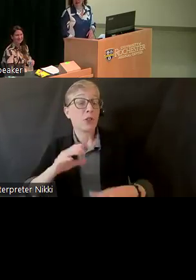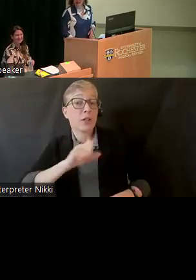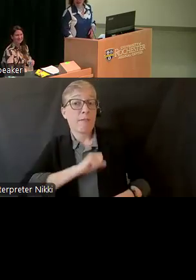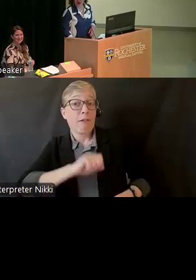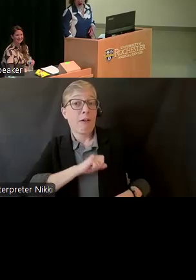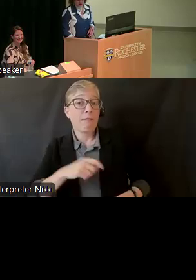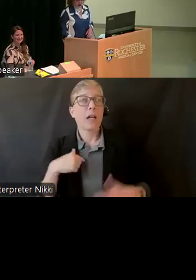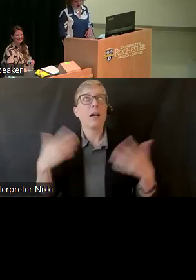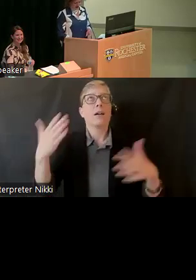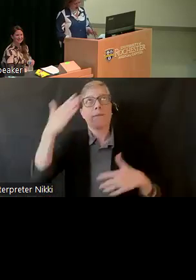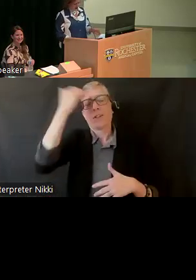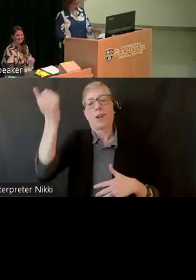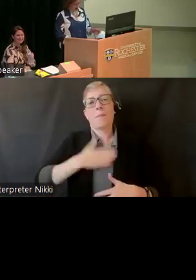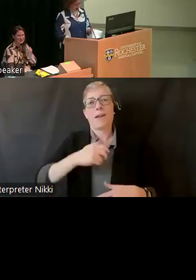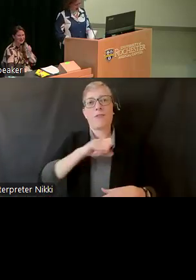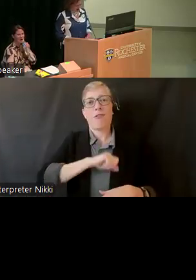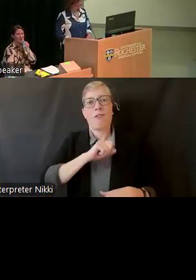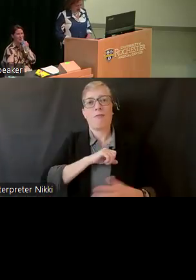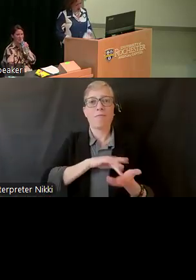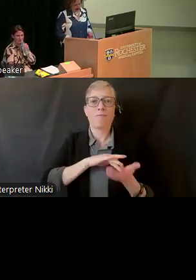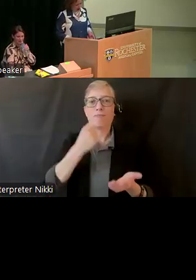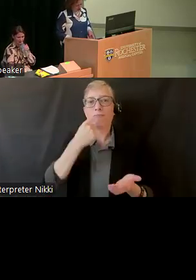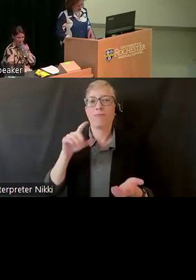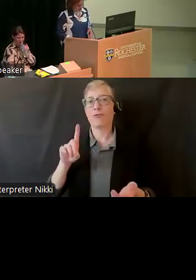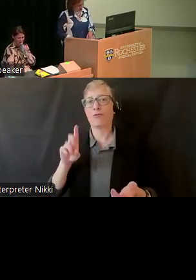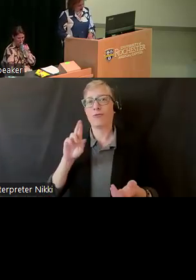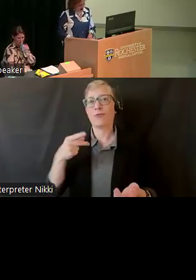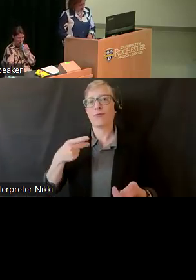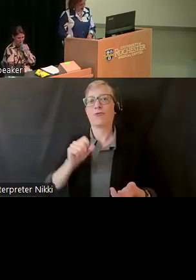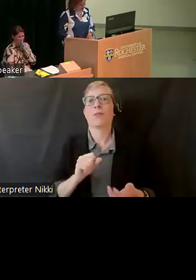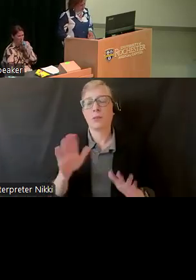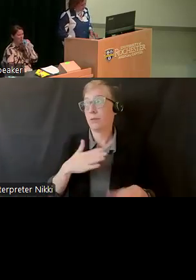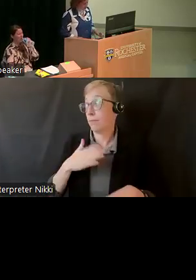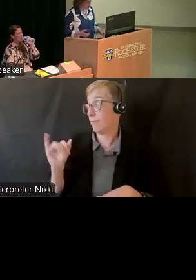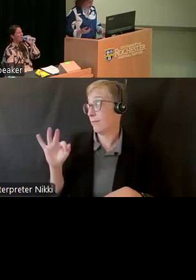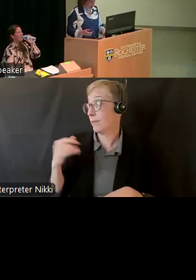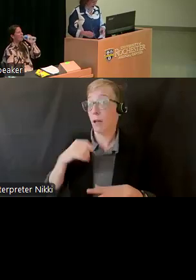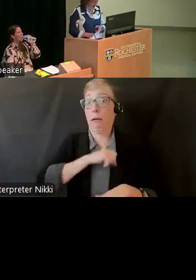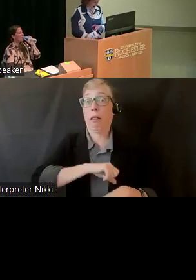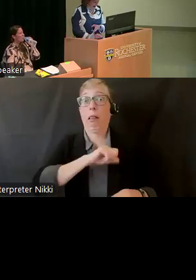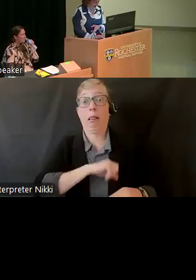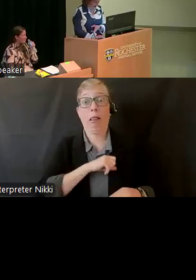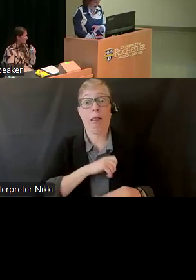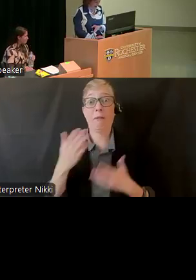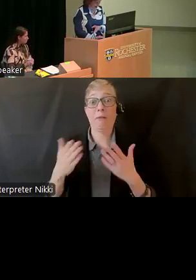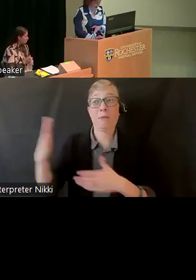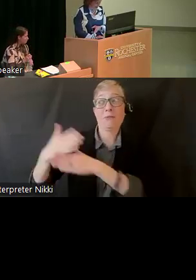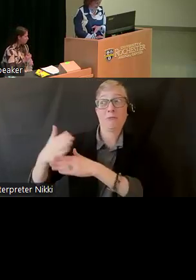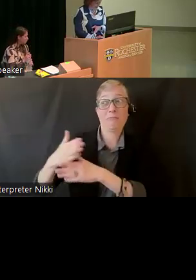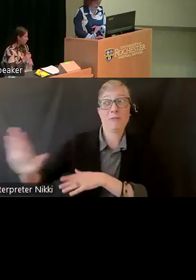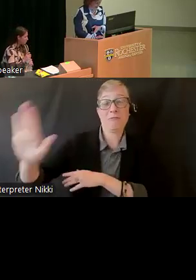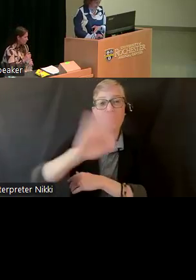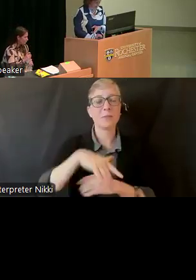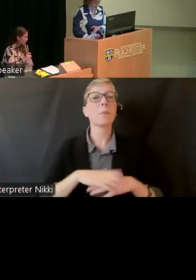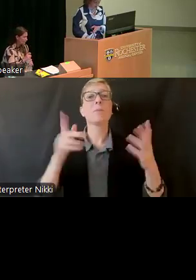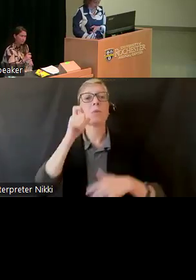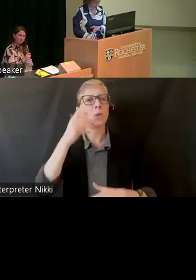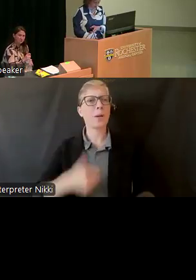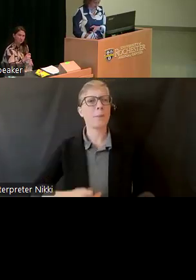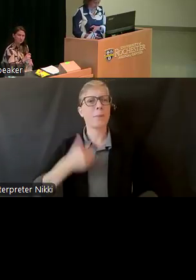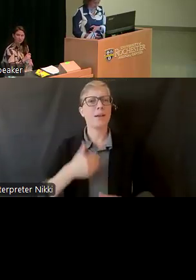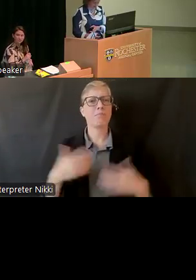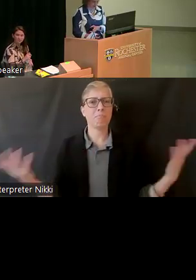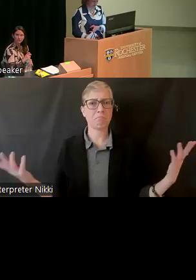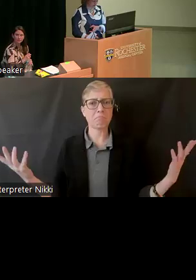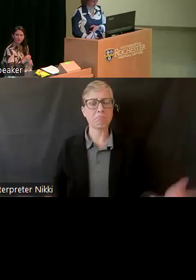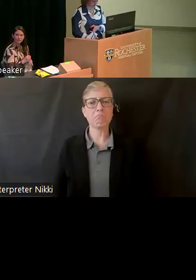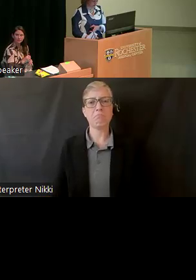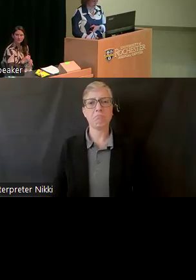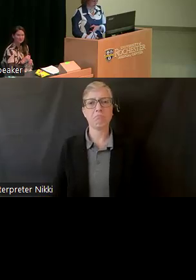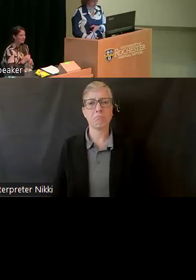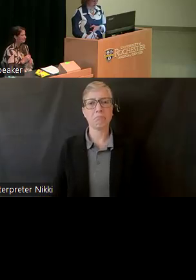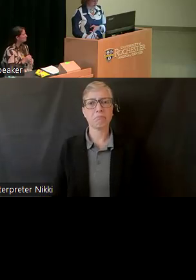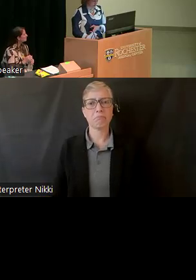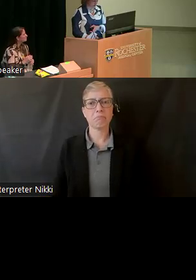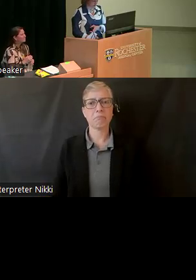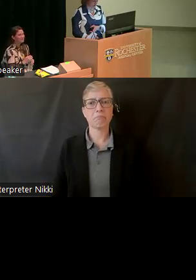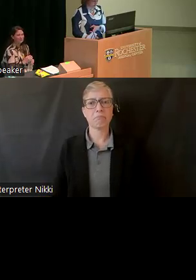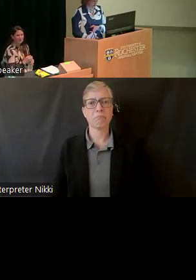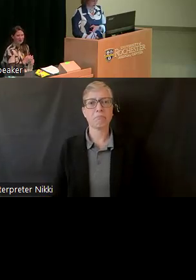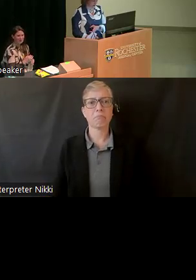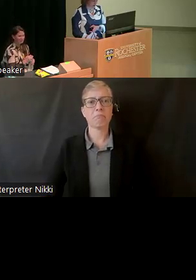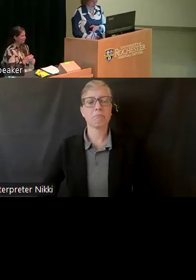give me some cough drops if I start hacking up a lung but anyway um who am I i think um